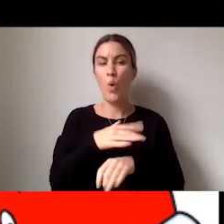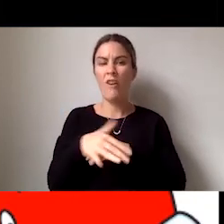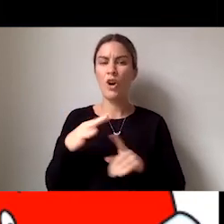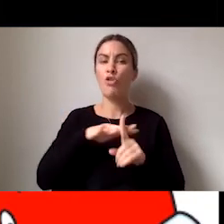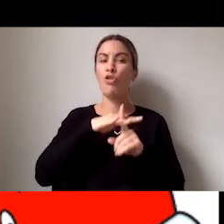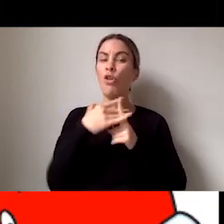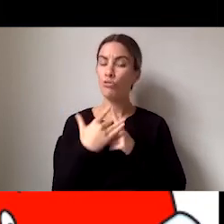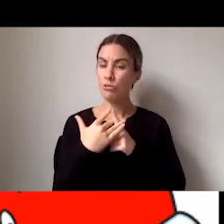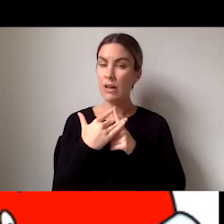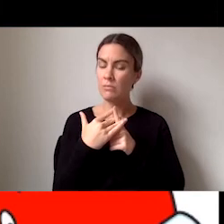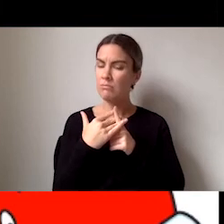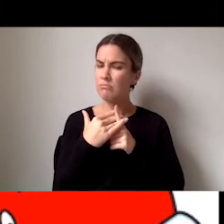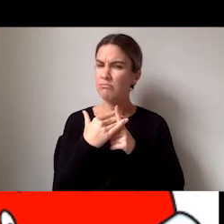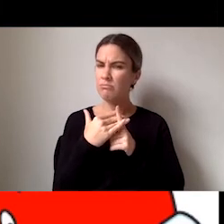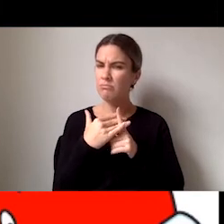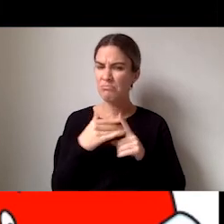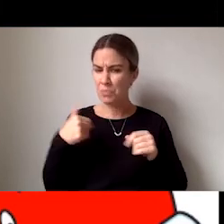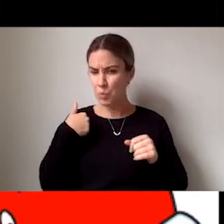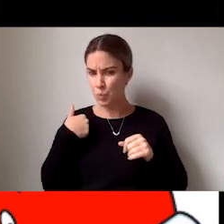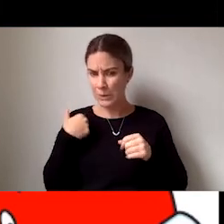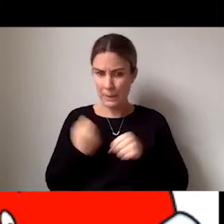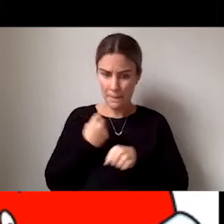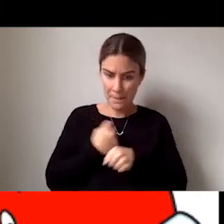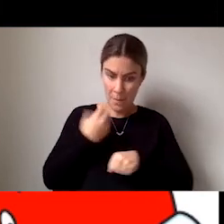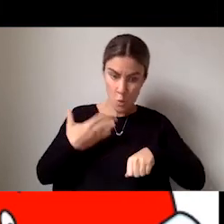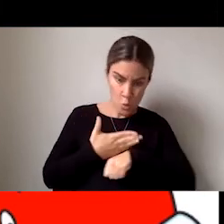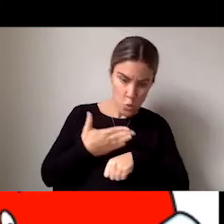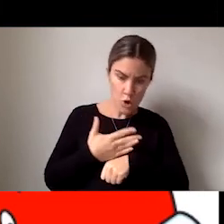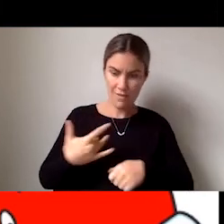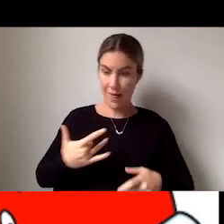context within - we make work and live our lives, and then I'm going